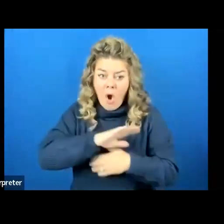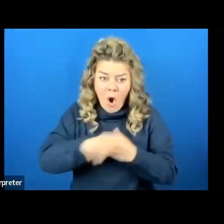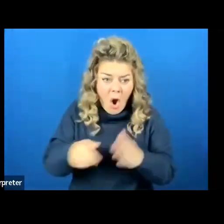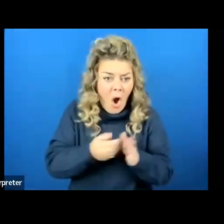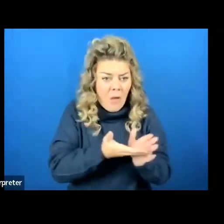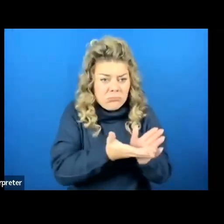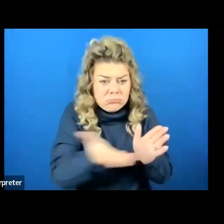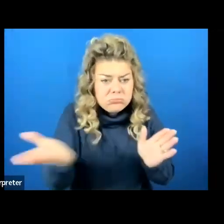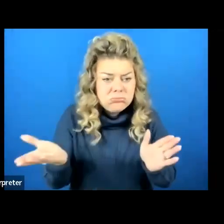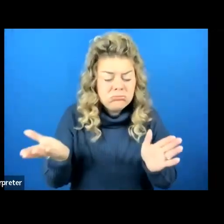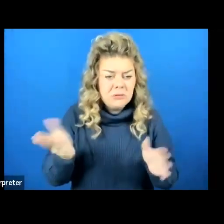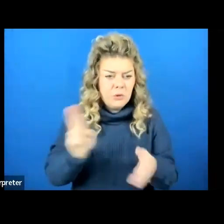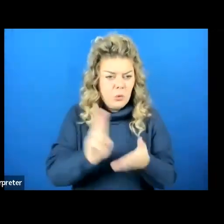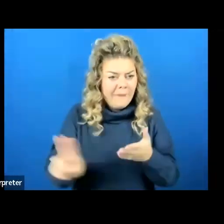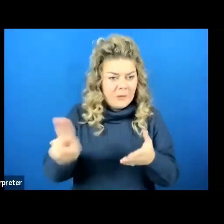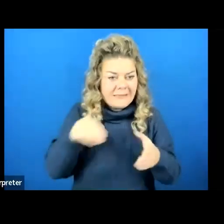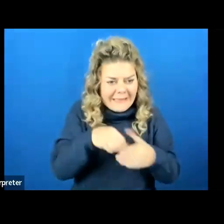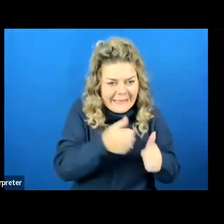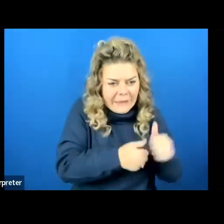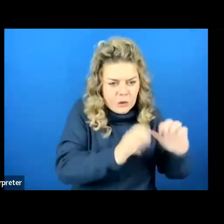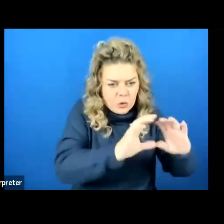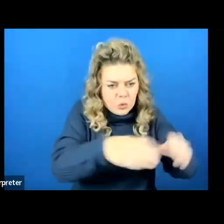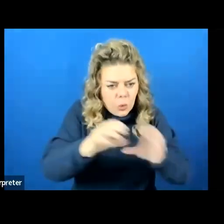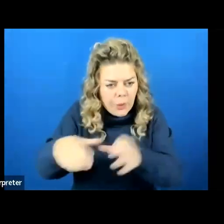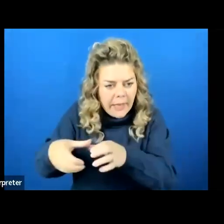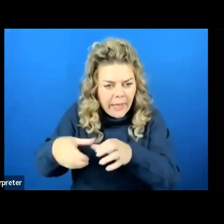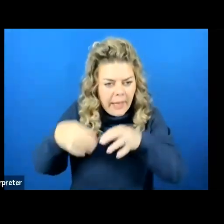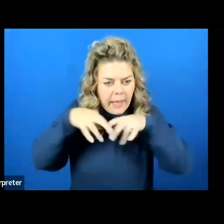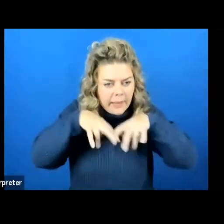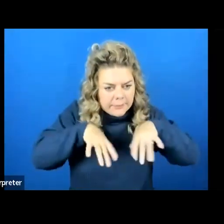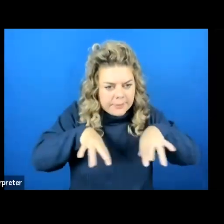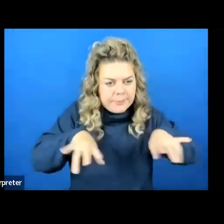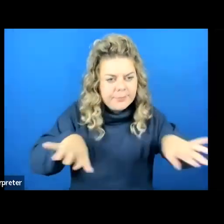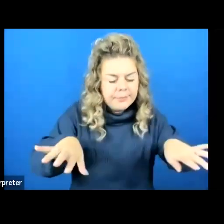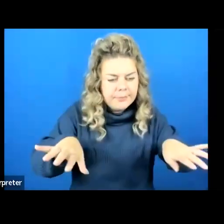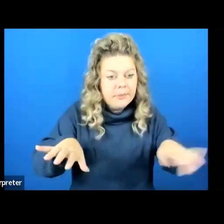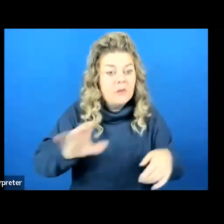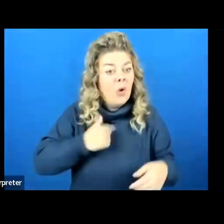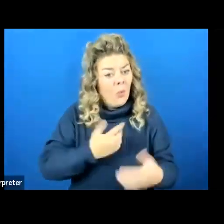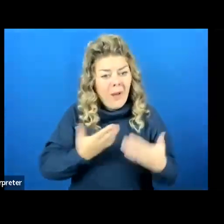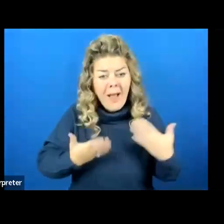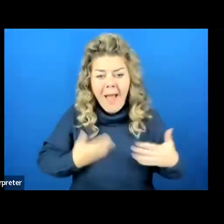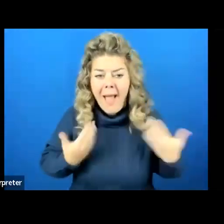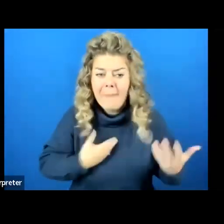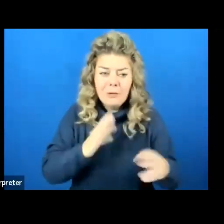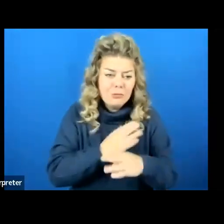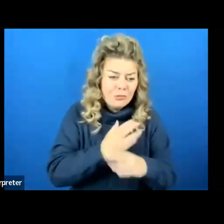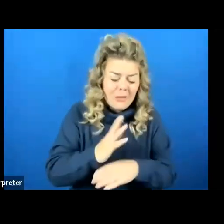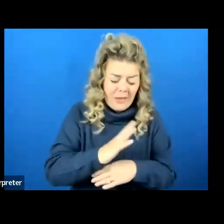university within our units. And so we are happy to be able to share some information